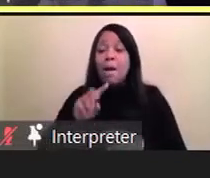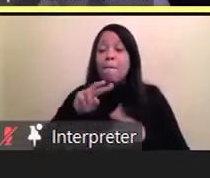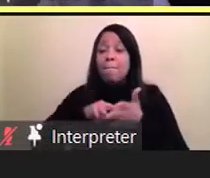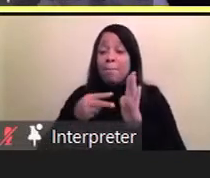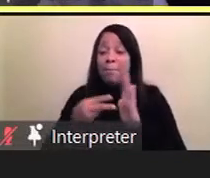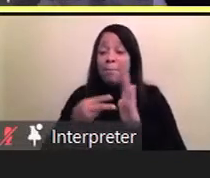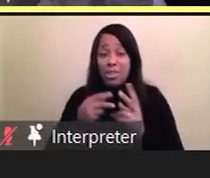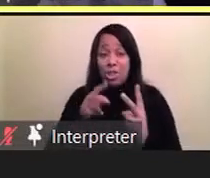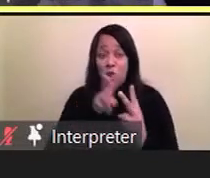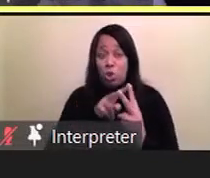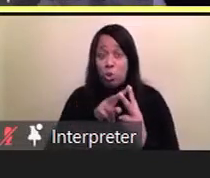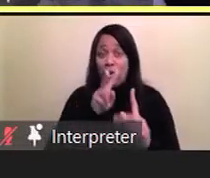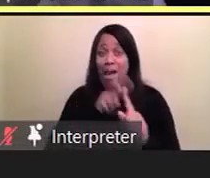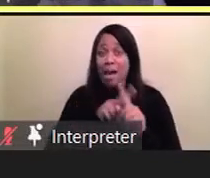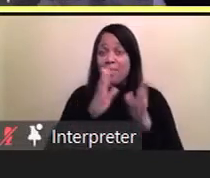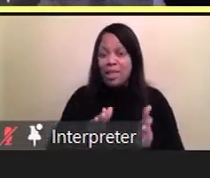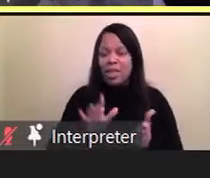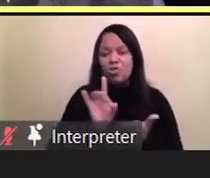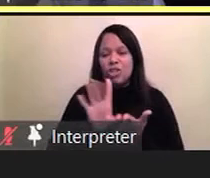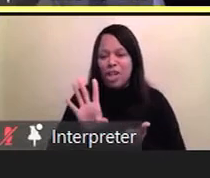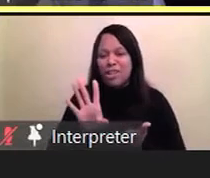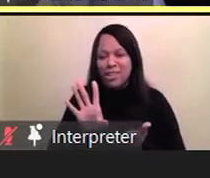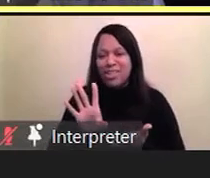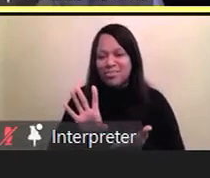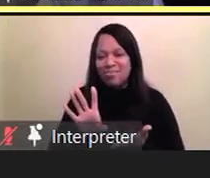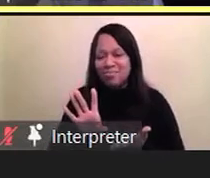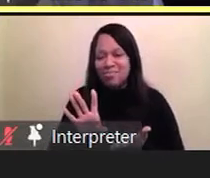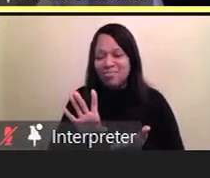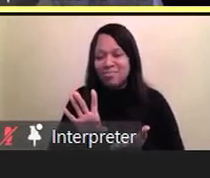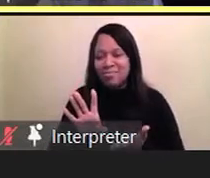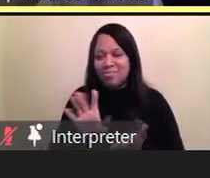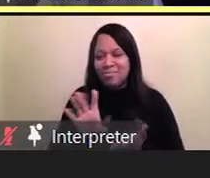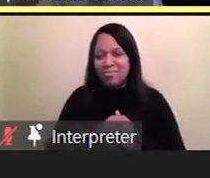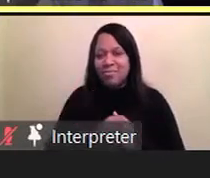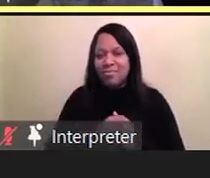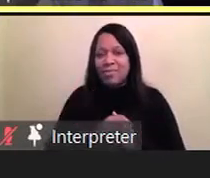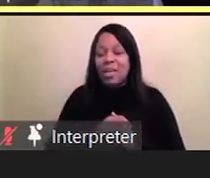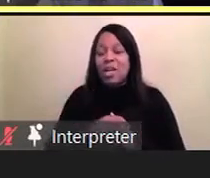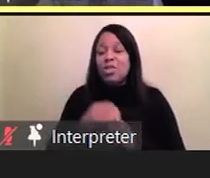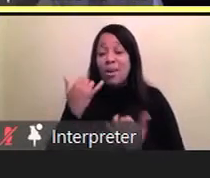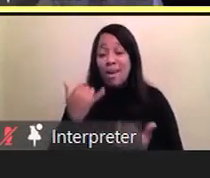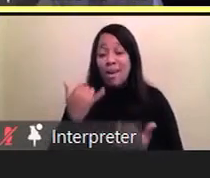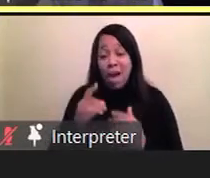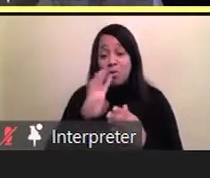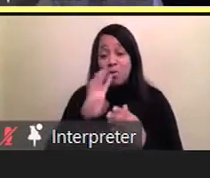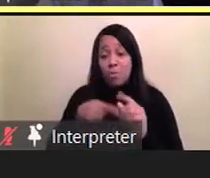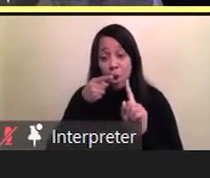So note that we're talking about Title I of the ADA, the employment.